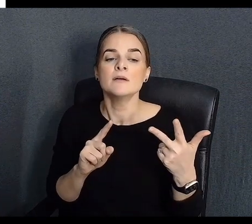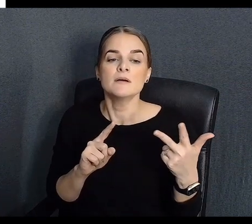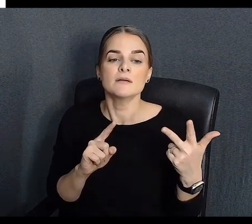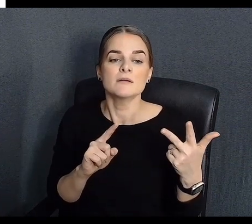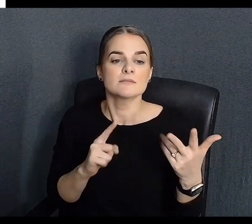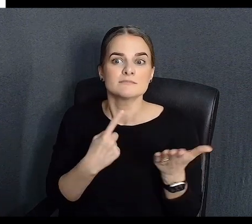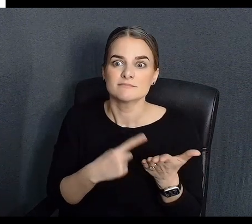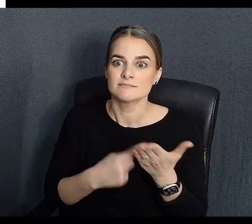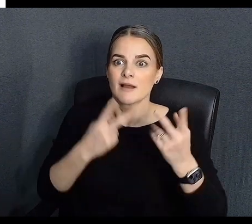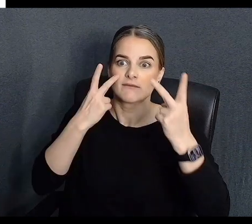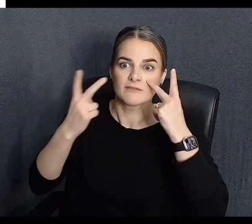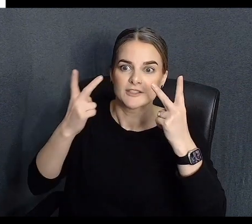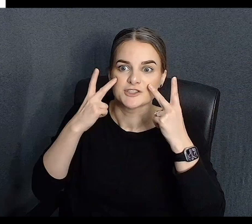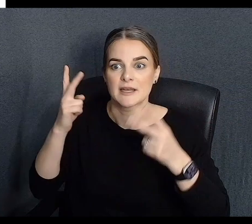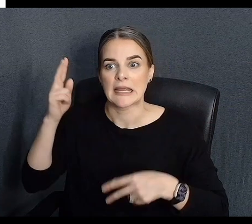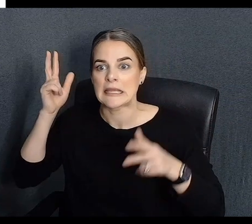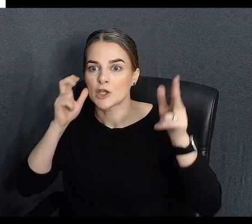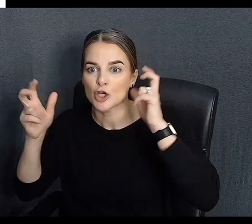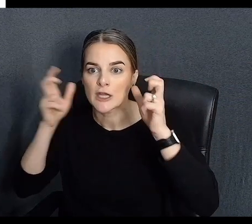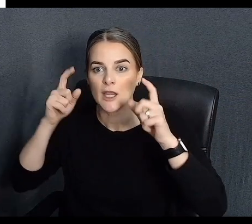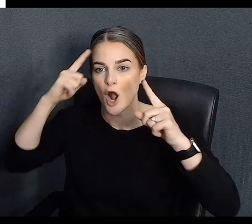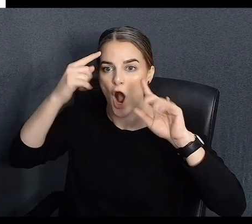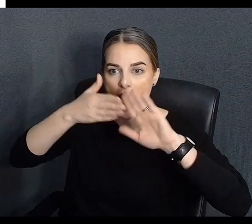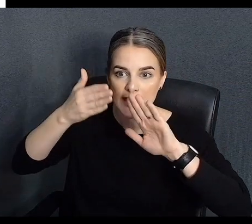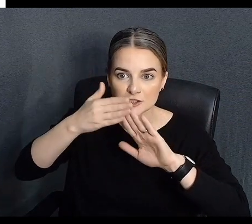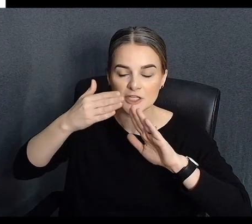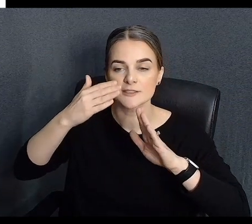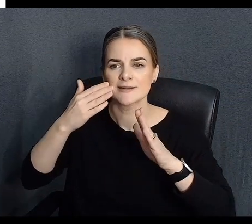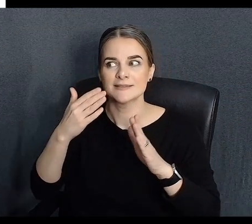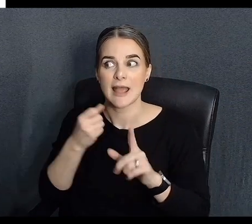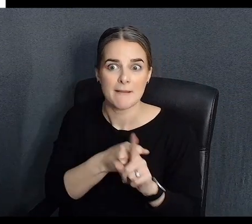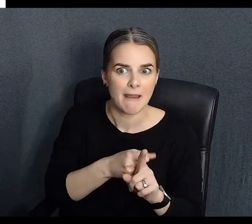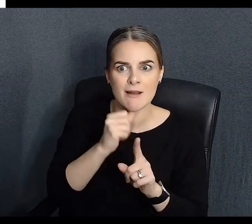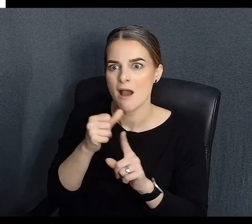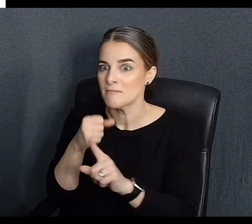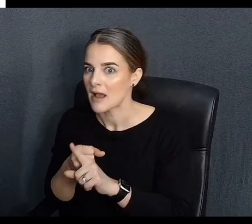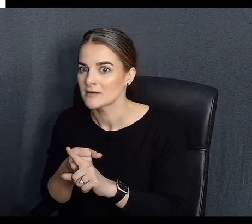and hearing, and cognition does that, or does it not impact their ability to use an AAC device?